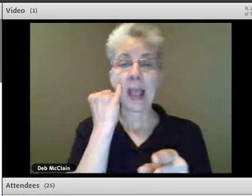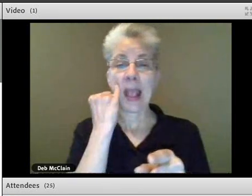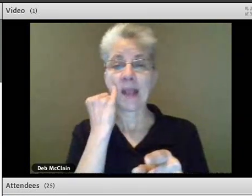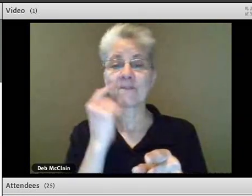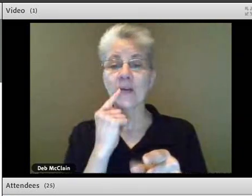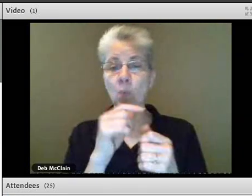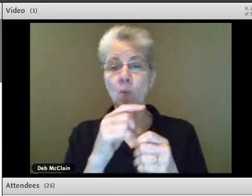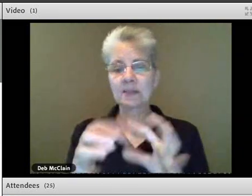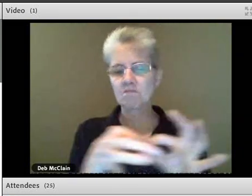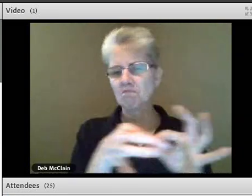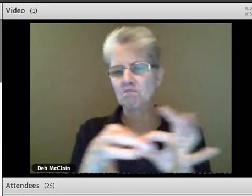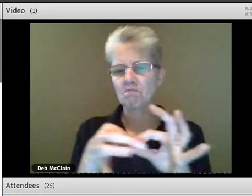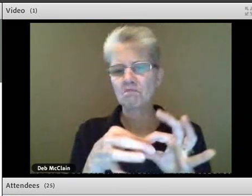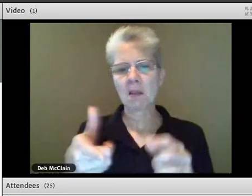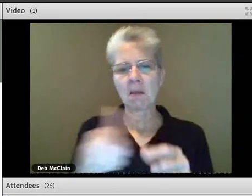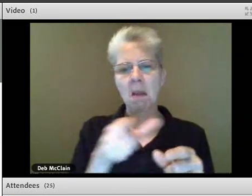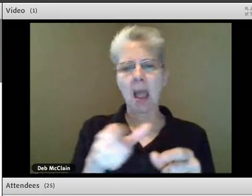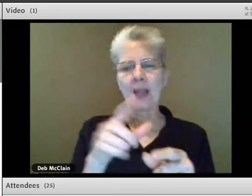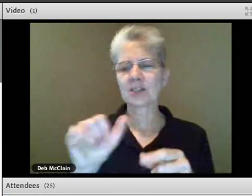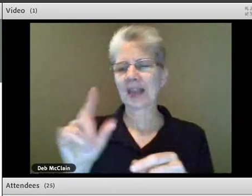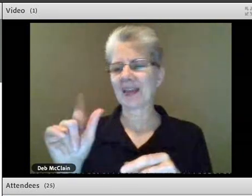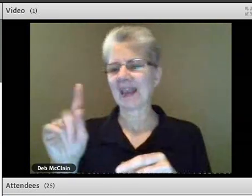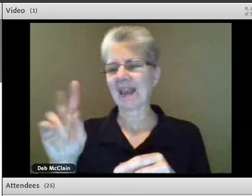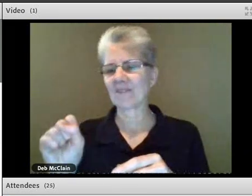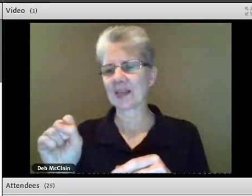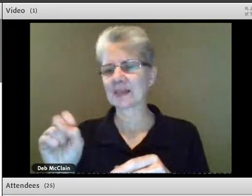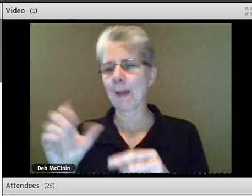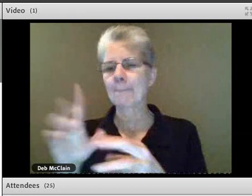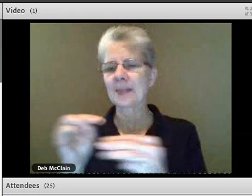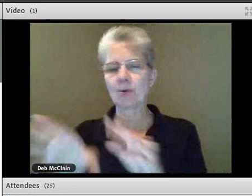I can easily take Canvas material and copy it to Blackboard.